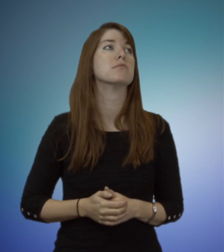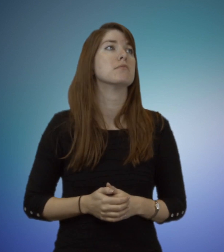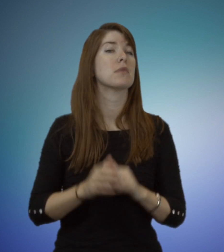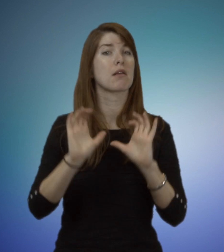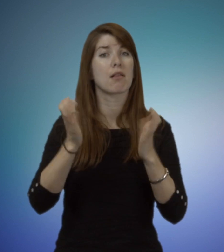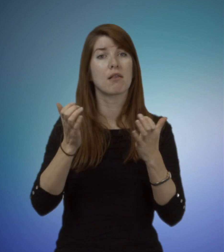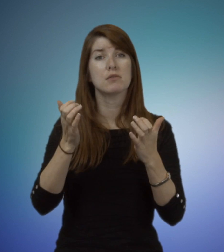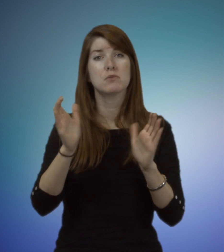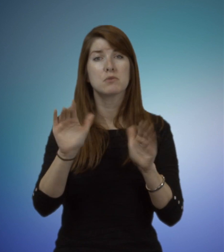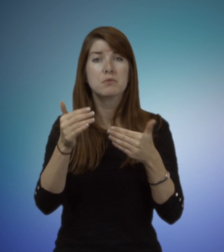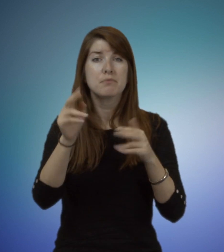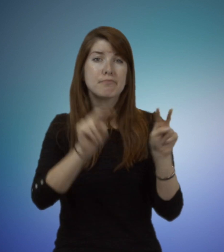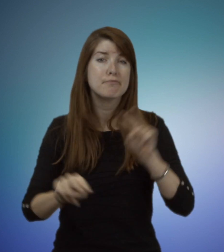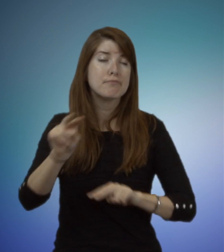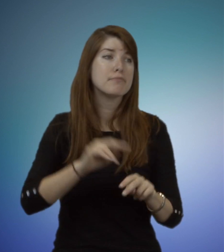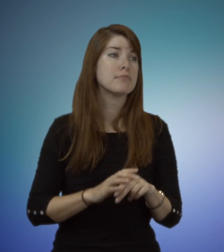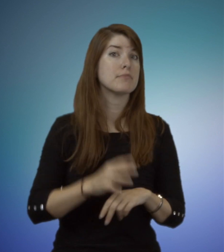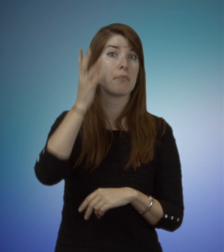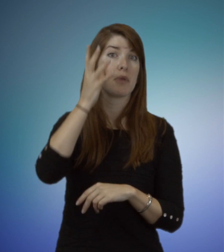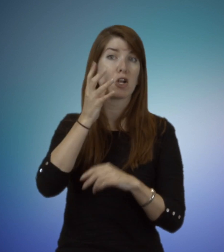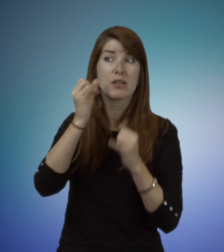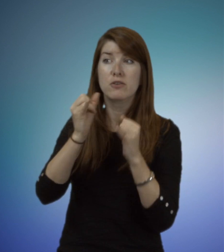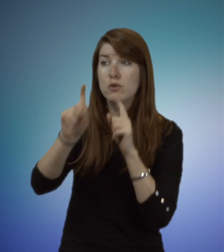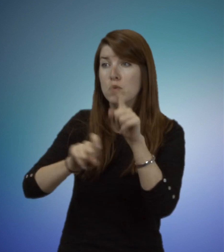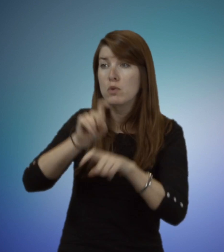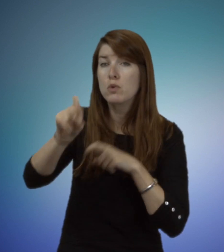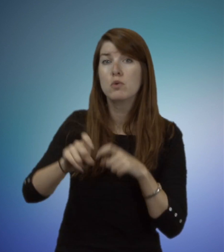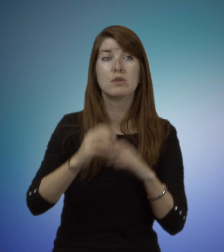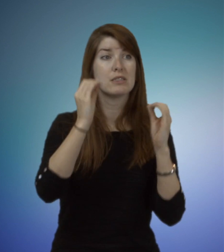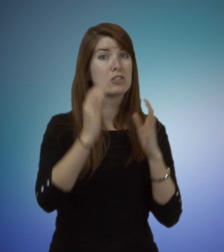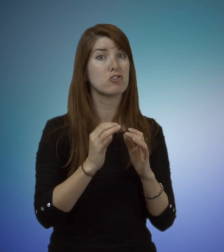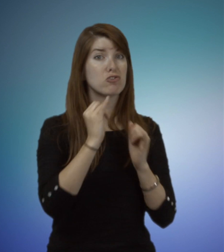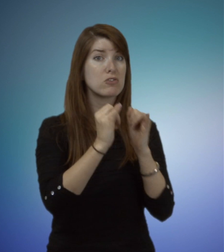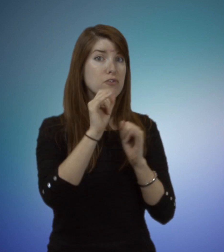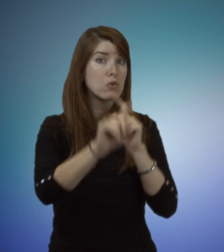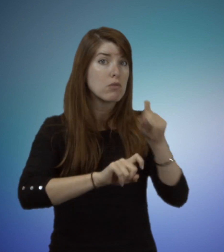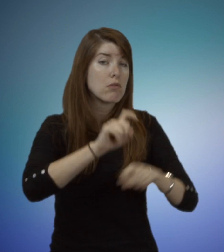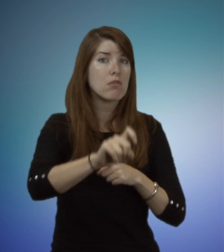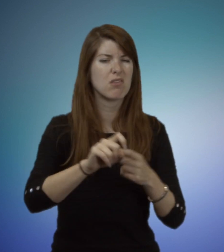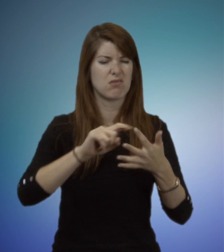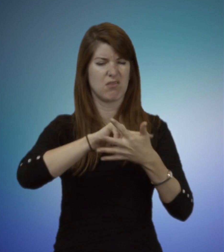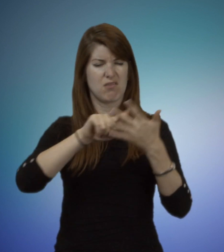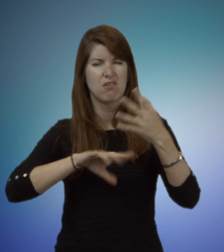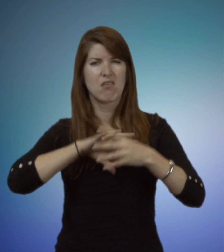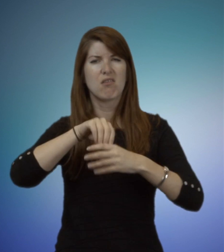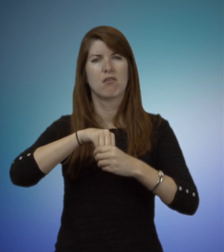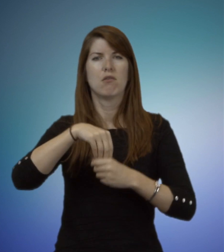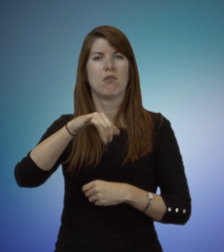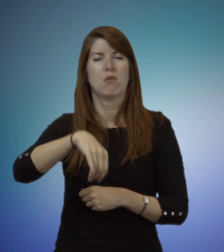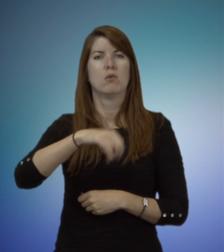parent interview or teacher interview. All of those forms of evaluation are considered informal and not standardized.